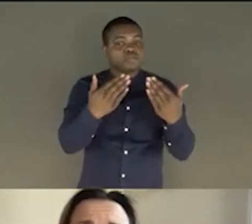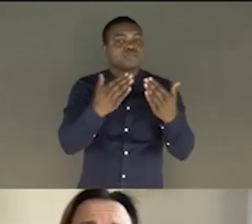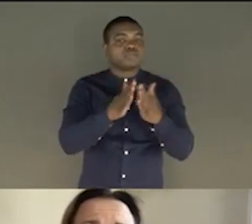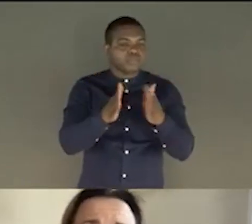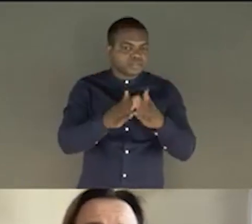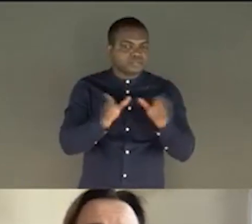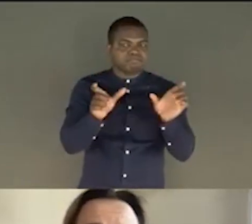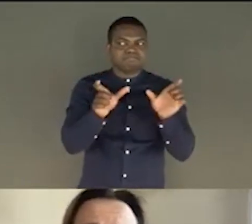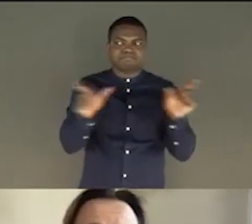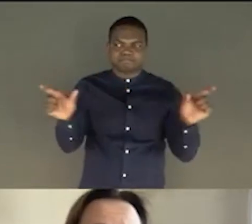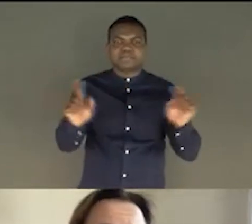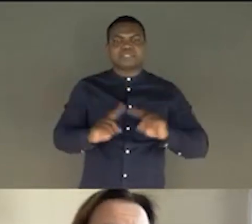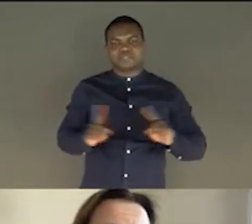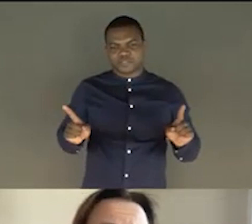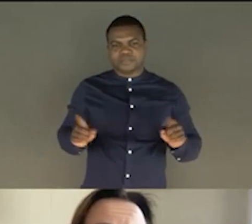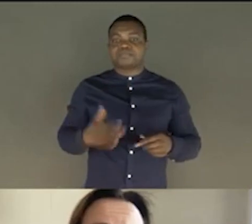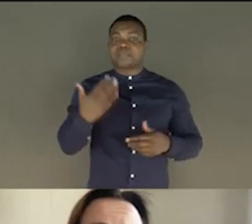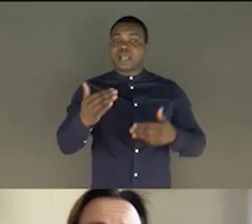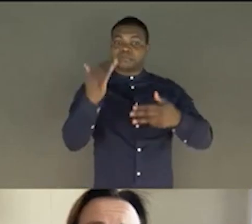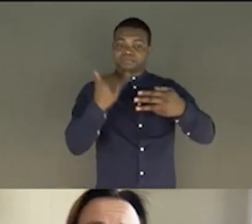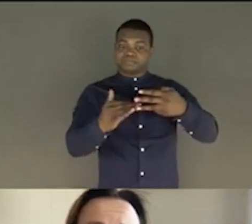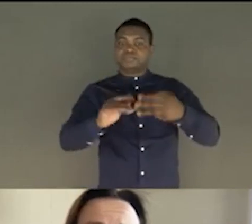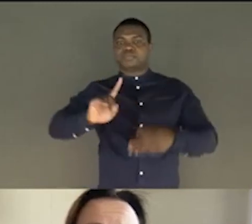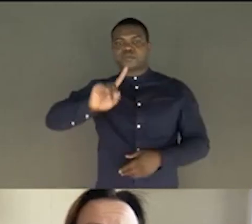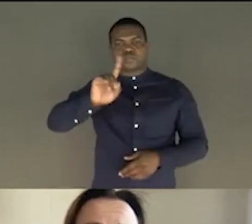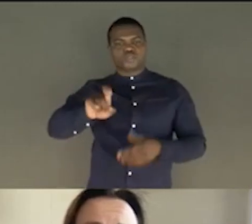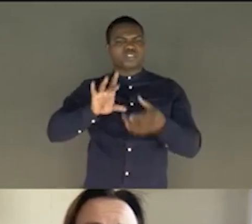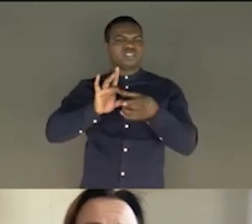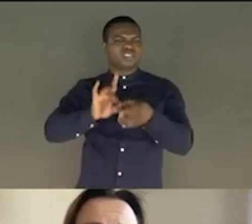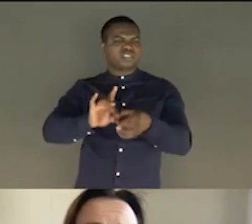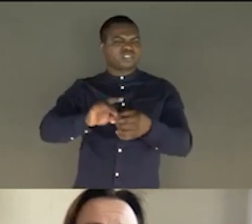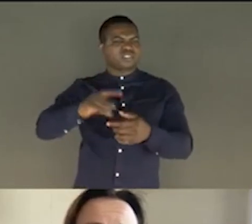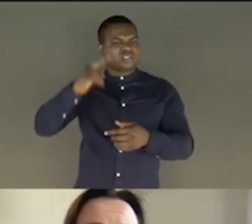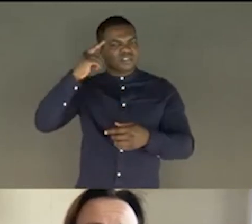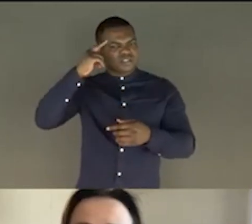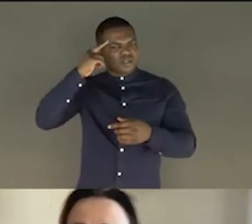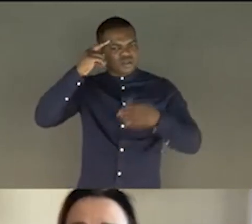I don't know if we still have Lisa with us, problems with seeing everyone, but I think she's here.